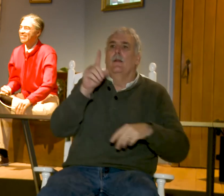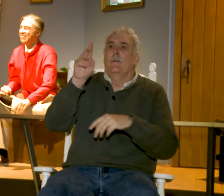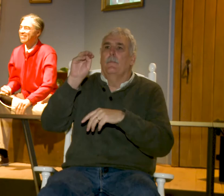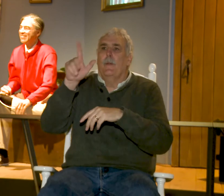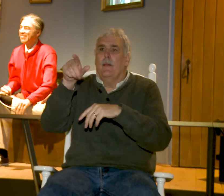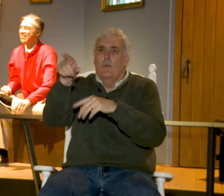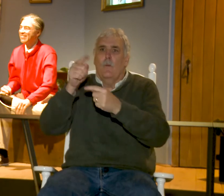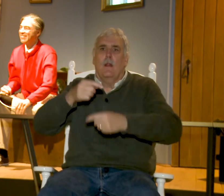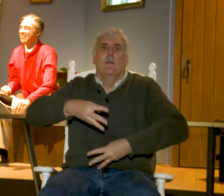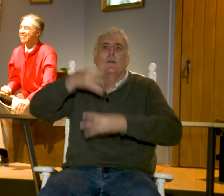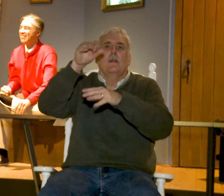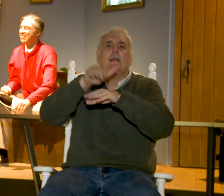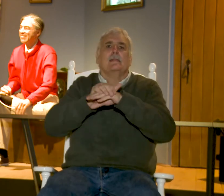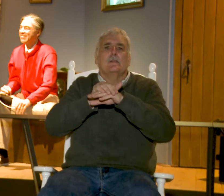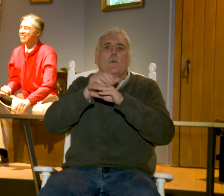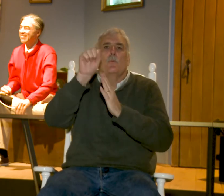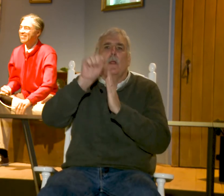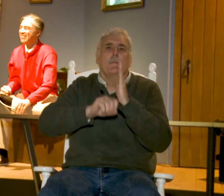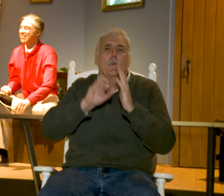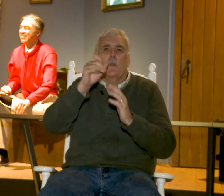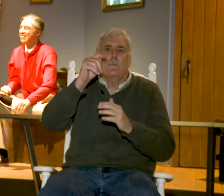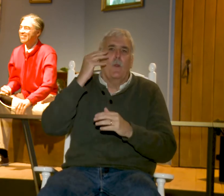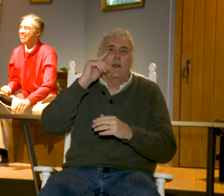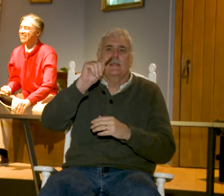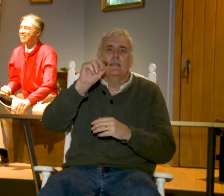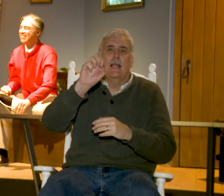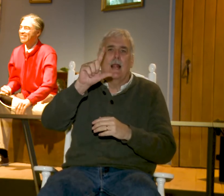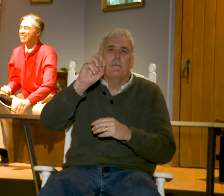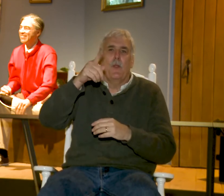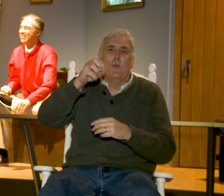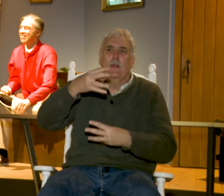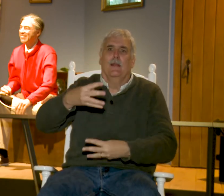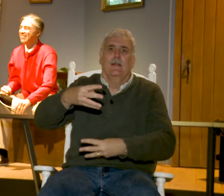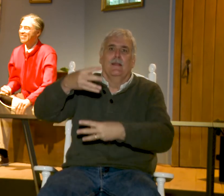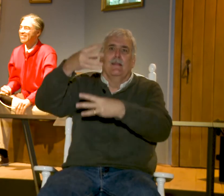Mary Lou's script in English was on the teleprompter.